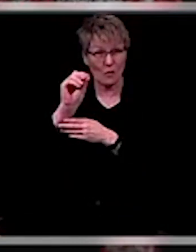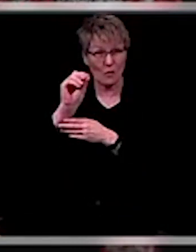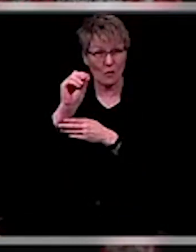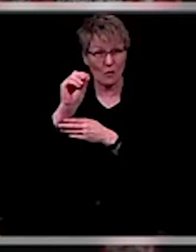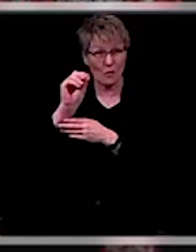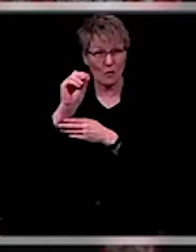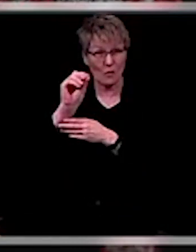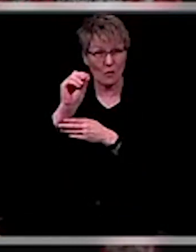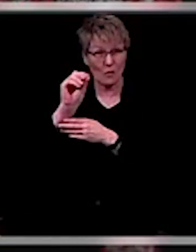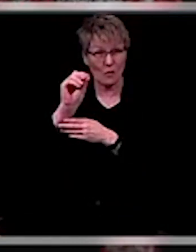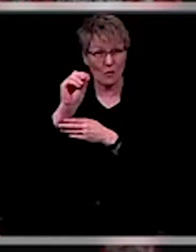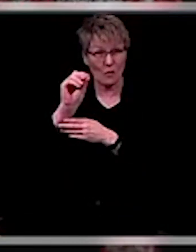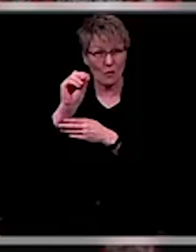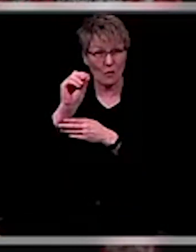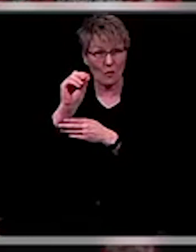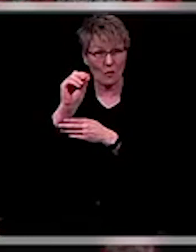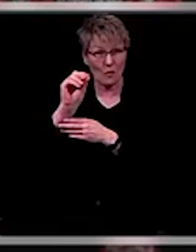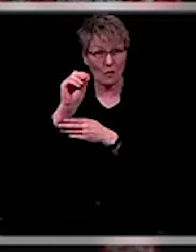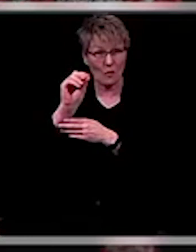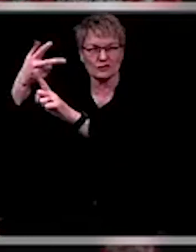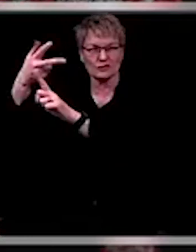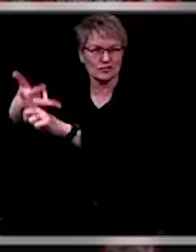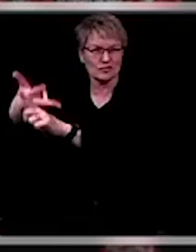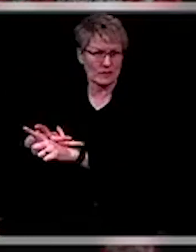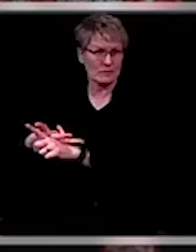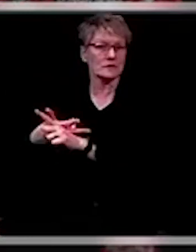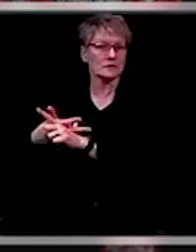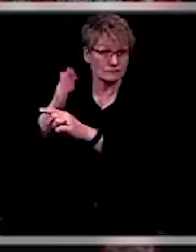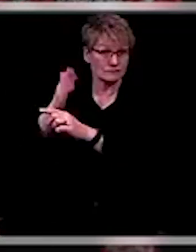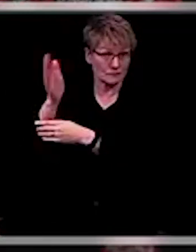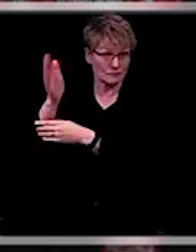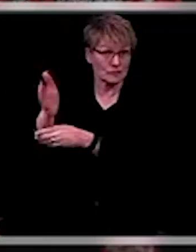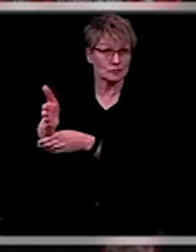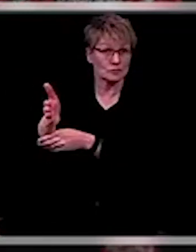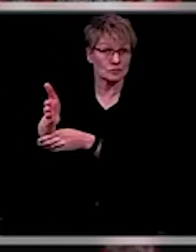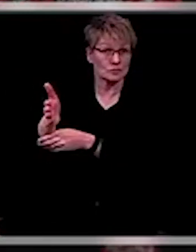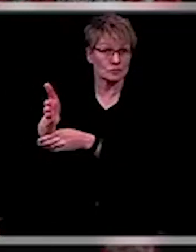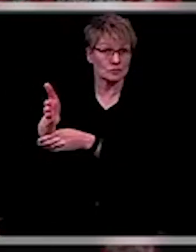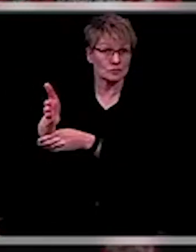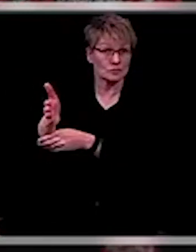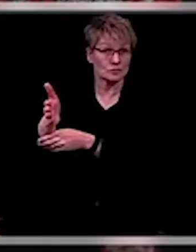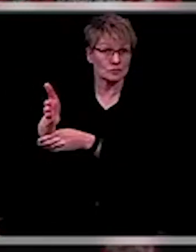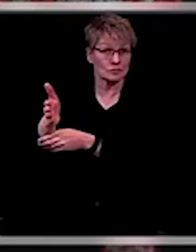two to three months. And that'll about double our state testing capacity that we have right now.